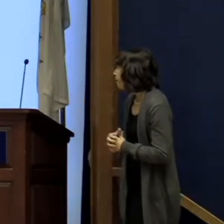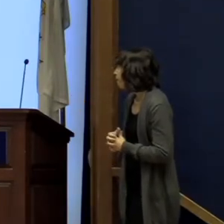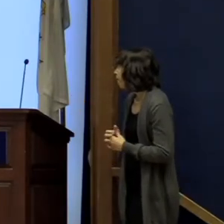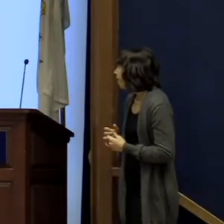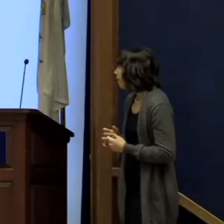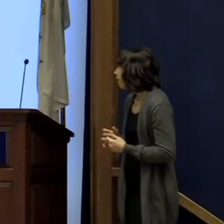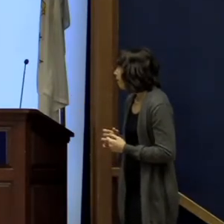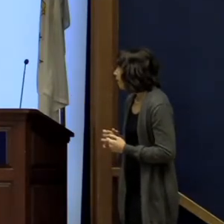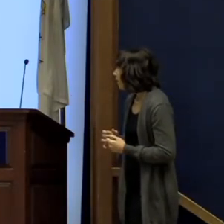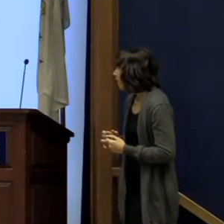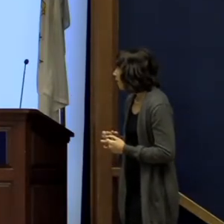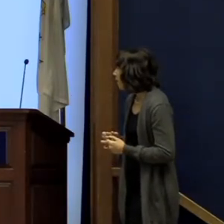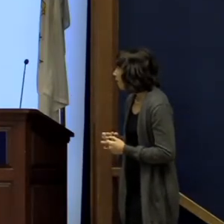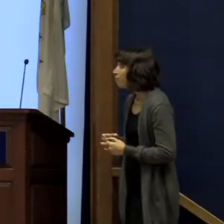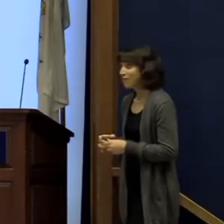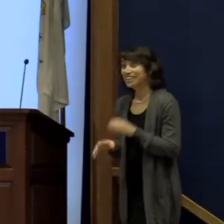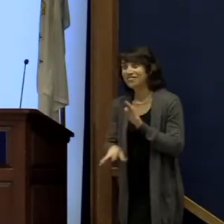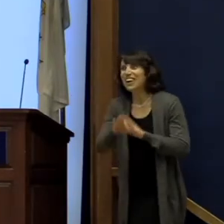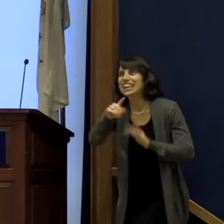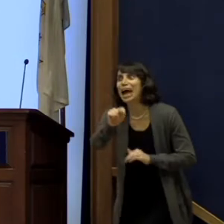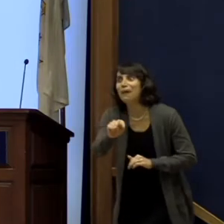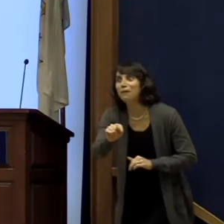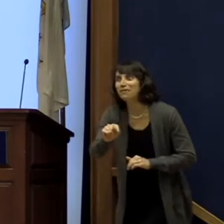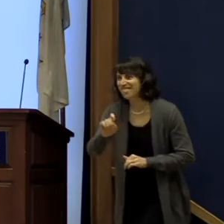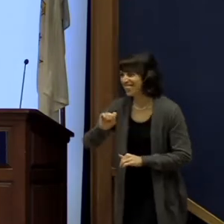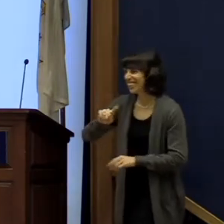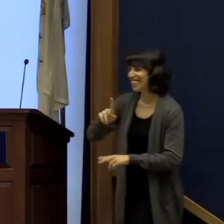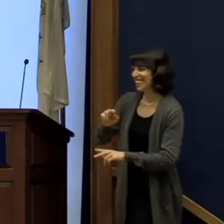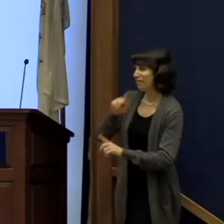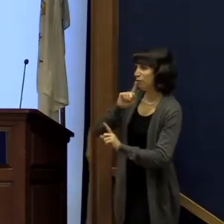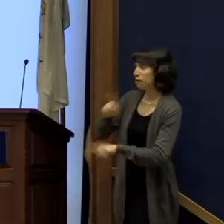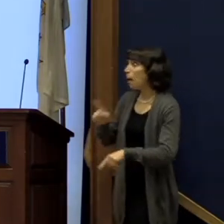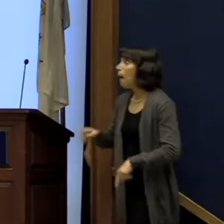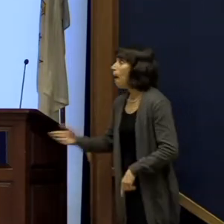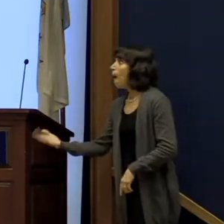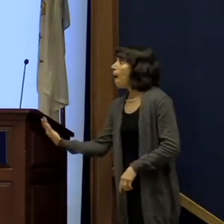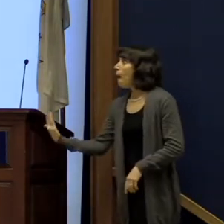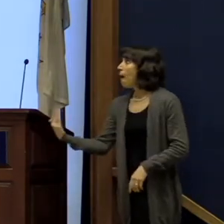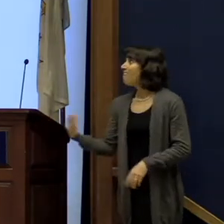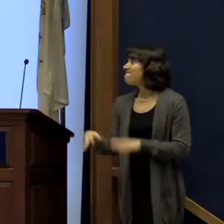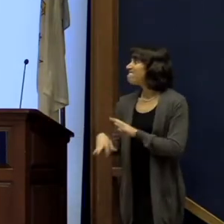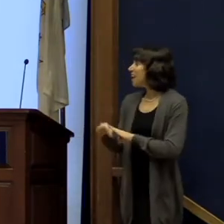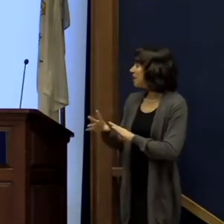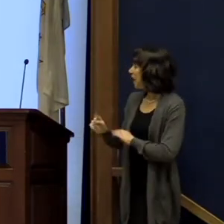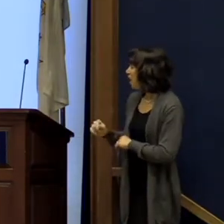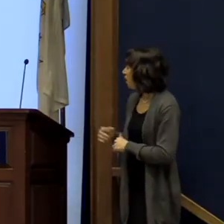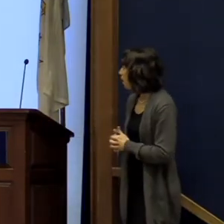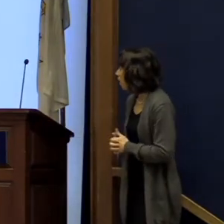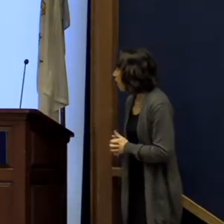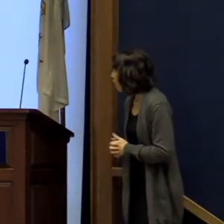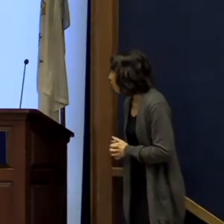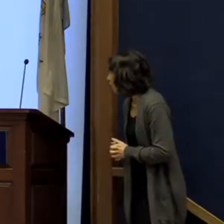Let's find out that's a lot worse see if this football is water